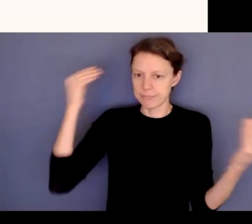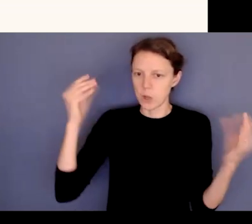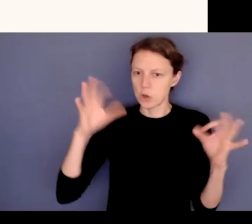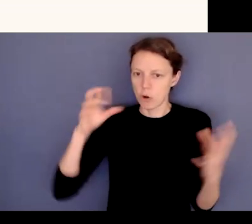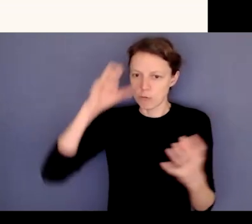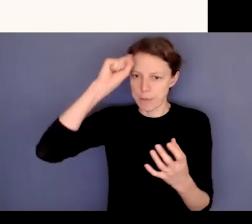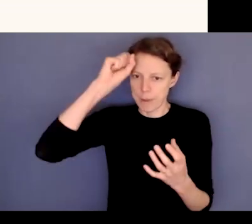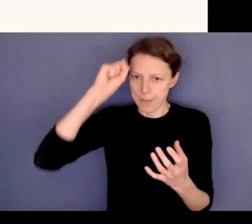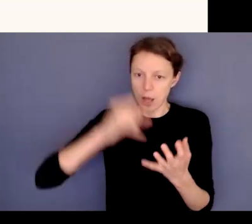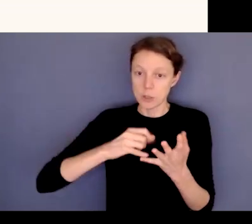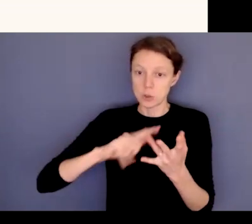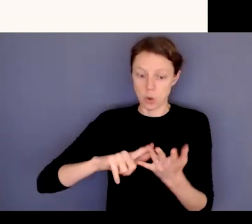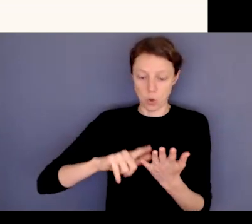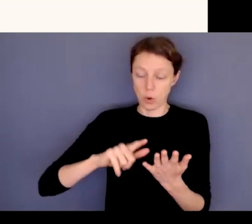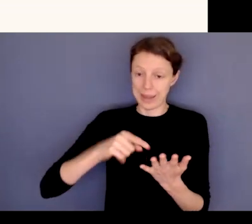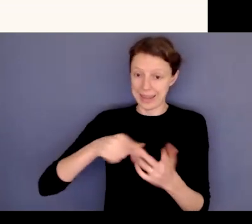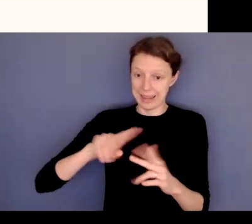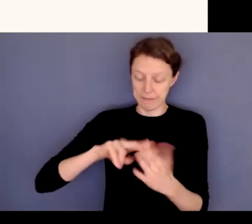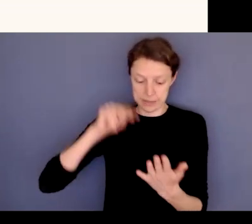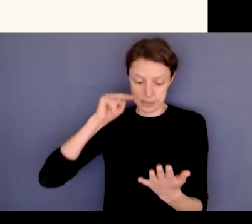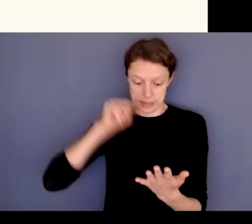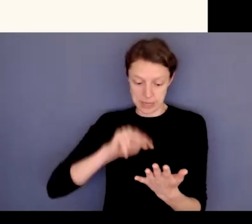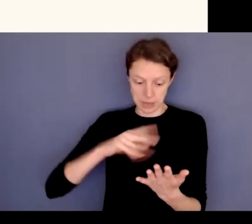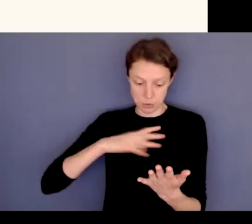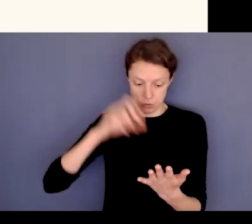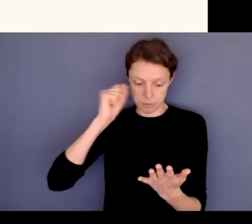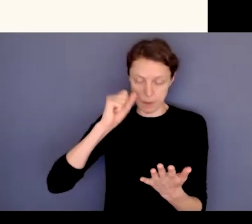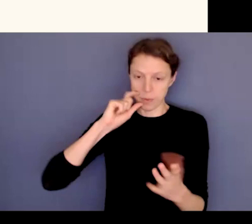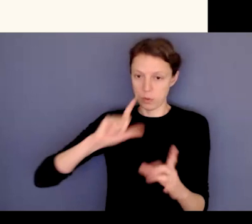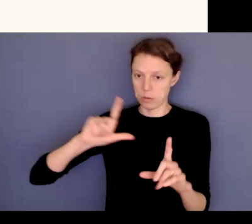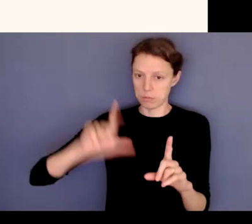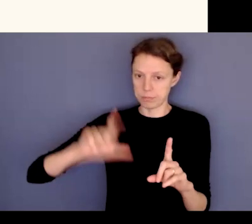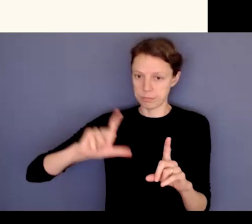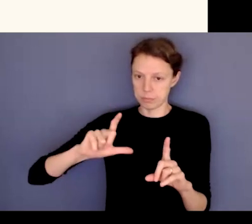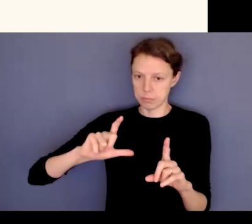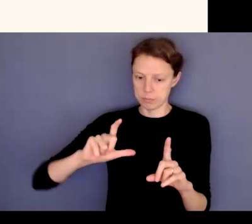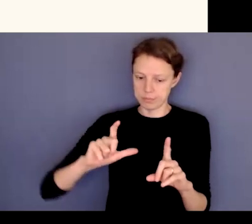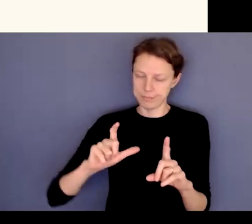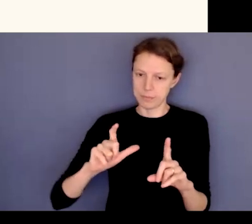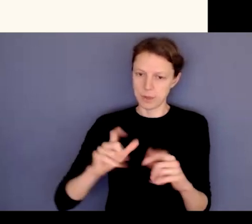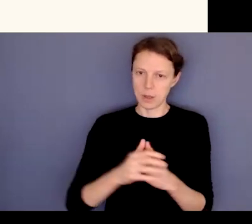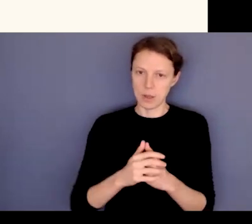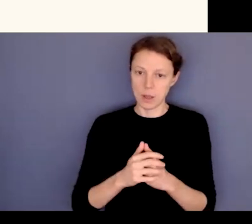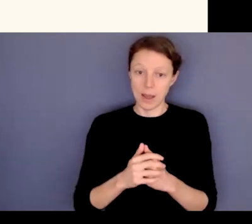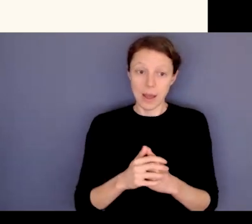are good, but they also want to see faces that kind of, from their perspective, makes information far more